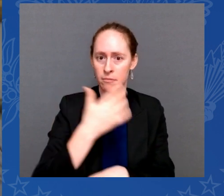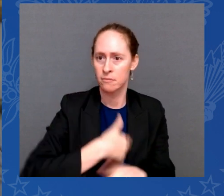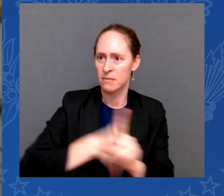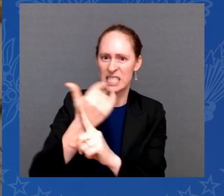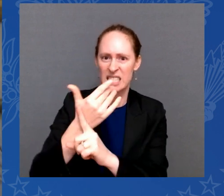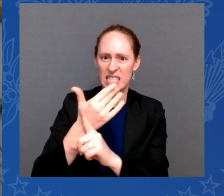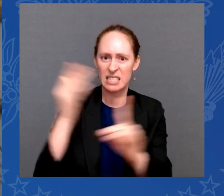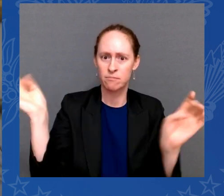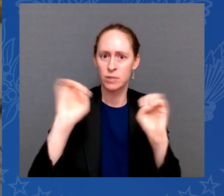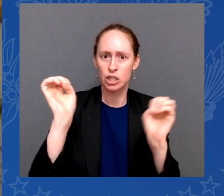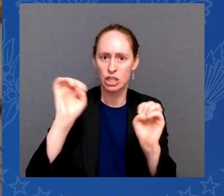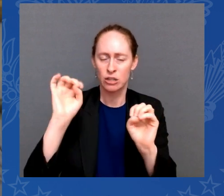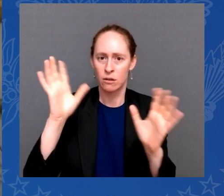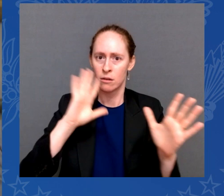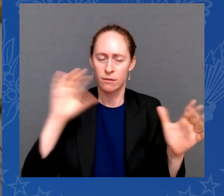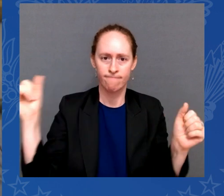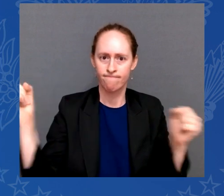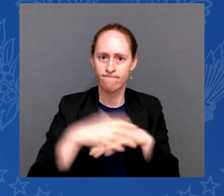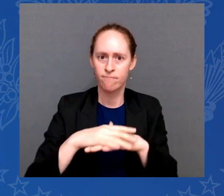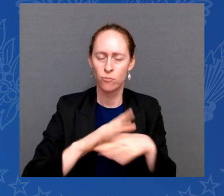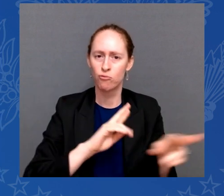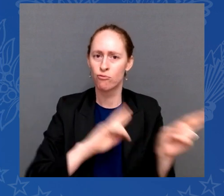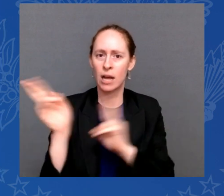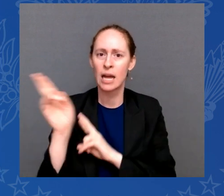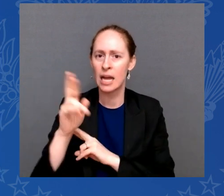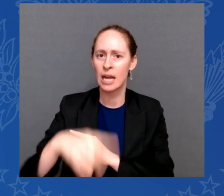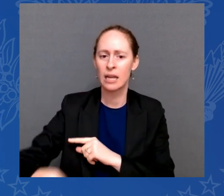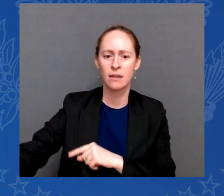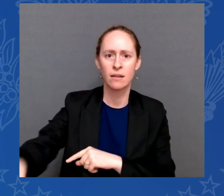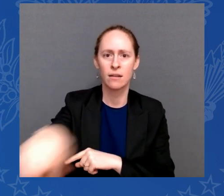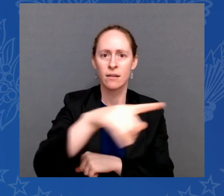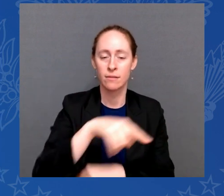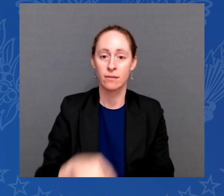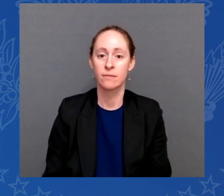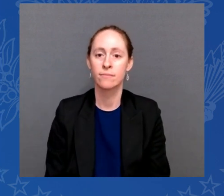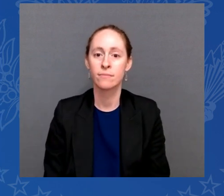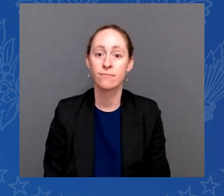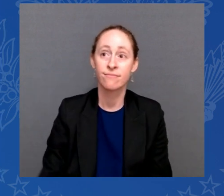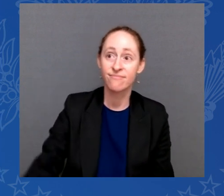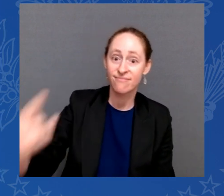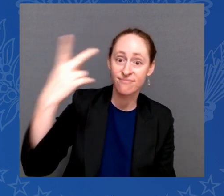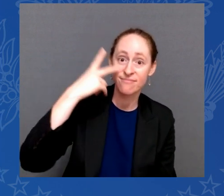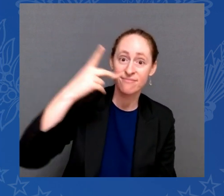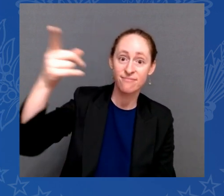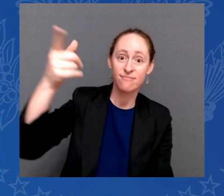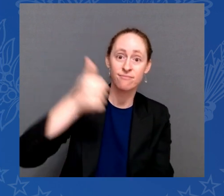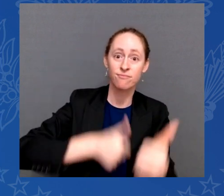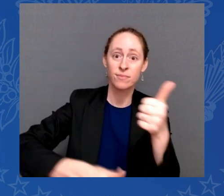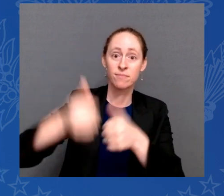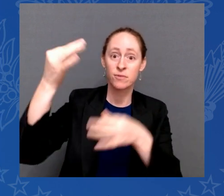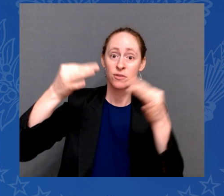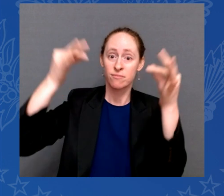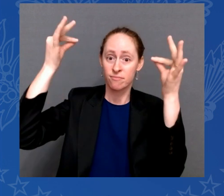Since the Supreme Court's misguided decision put the lives of millions of Americans, our fellow Americans,